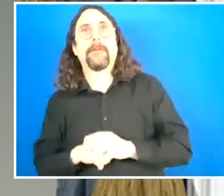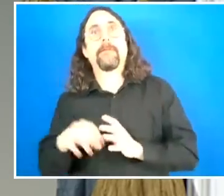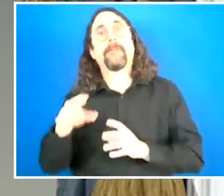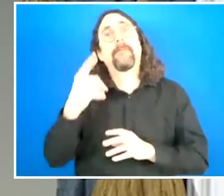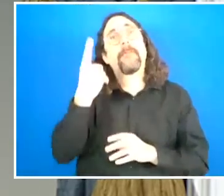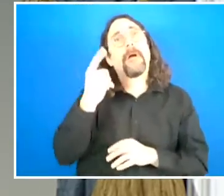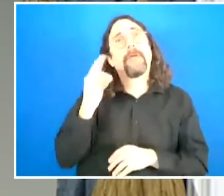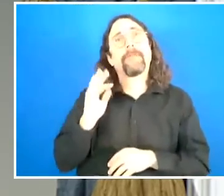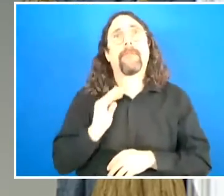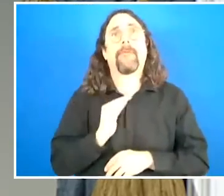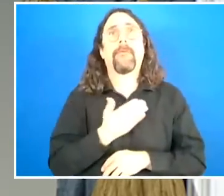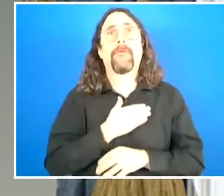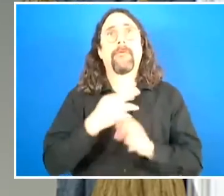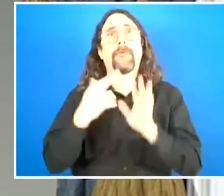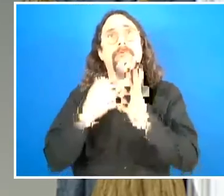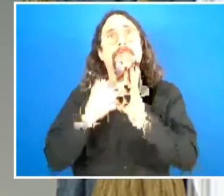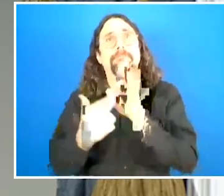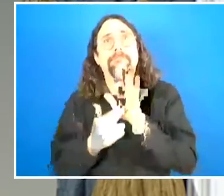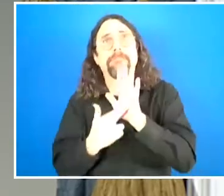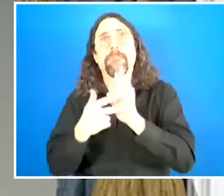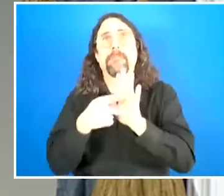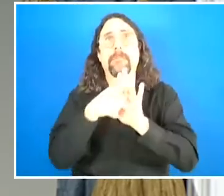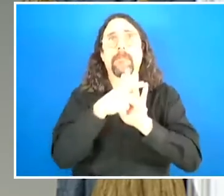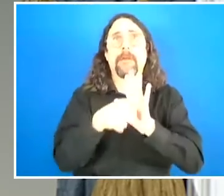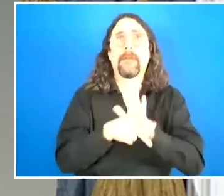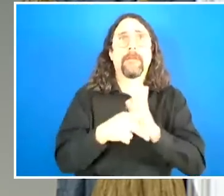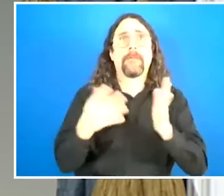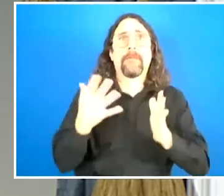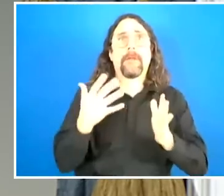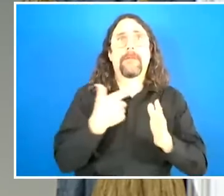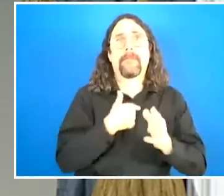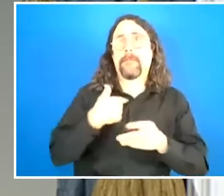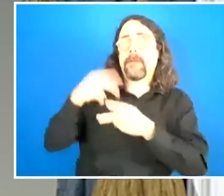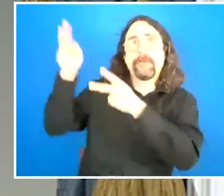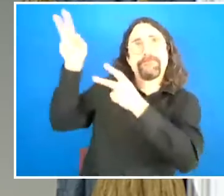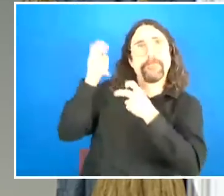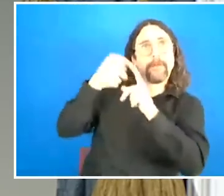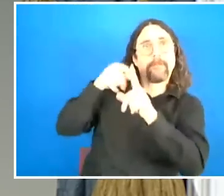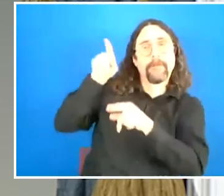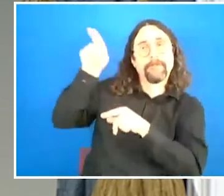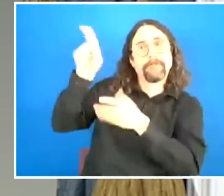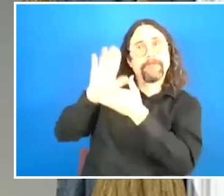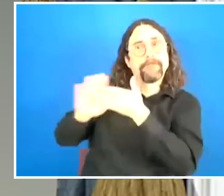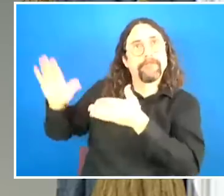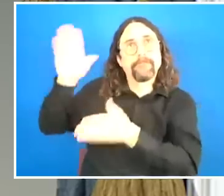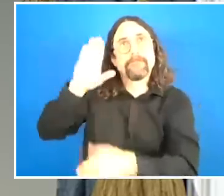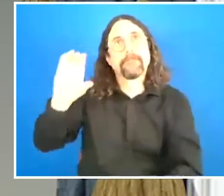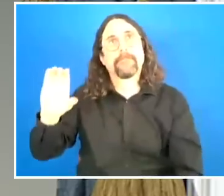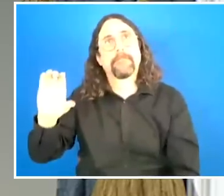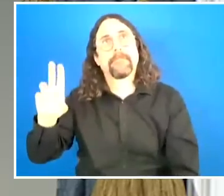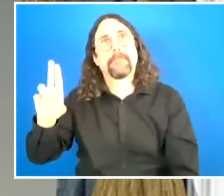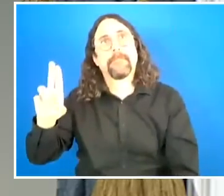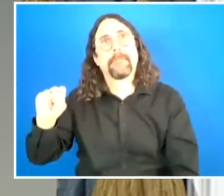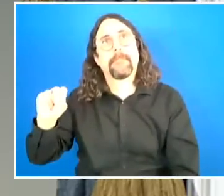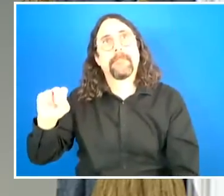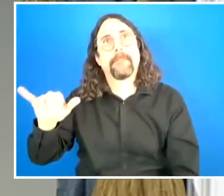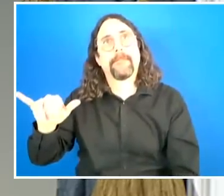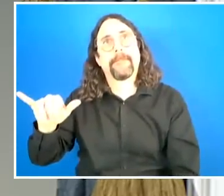IS ALIGNED TO WHAT CUENY DOES WHICH ALLOWS STUDENTS AT THE END OF THIS PERIOD -- FIRST